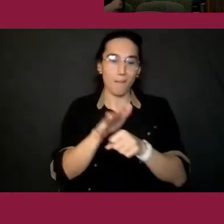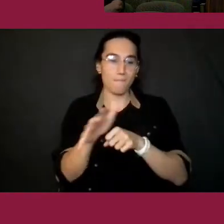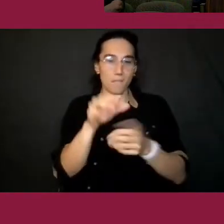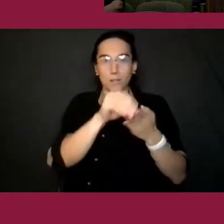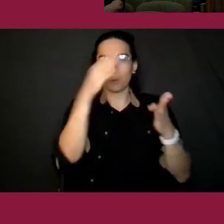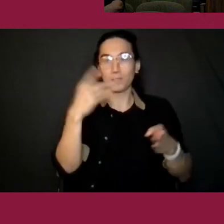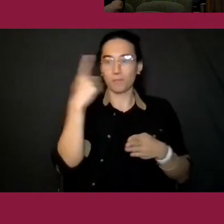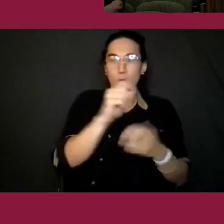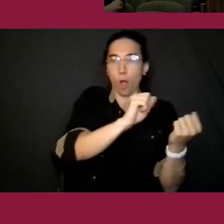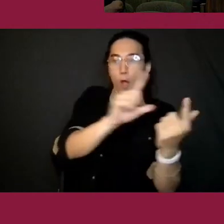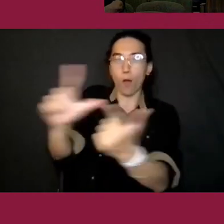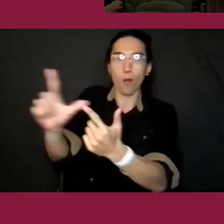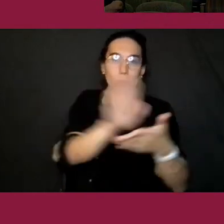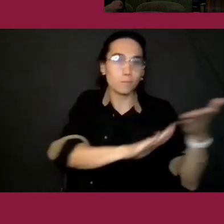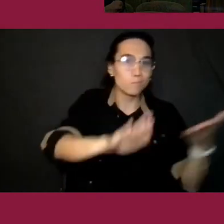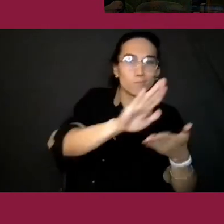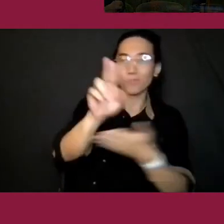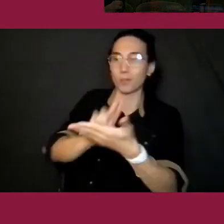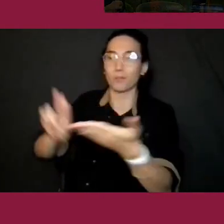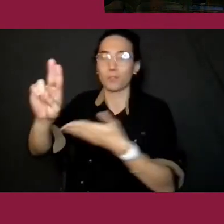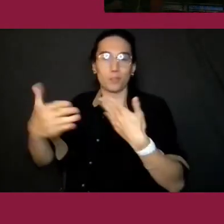Thank you.